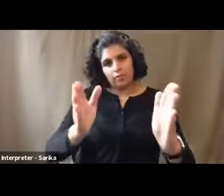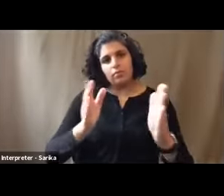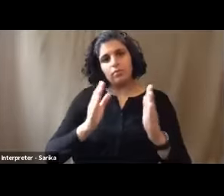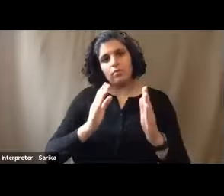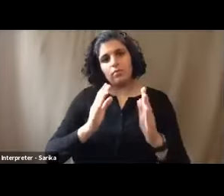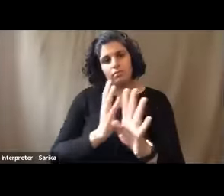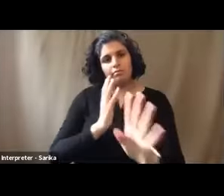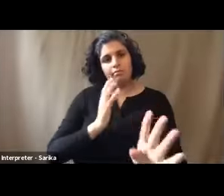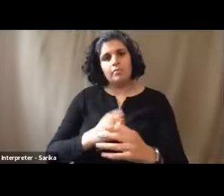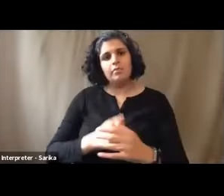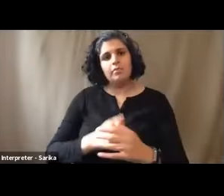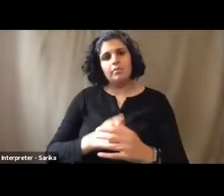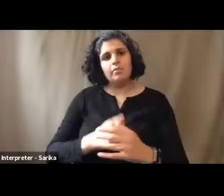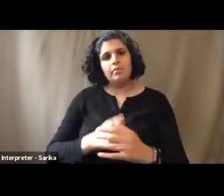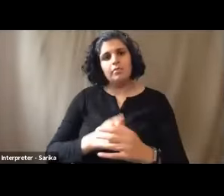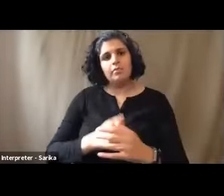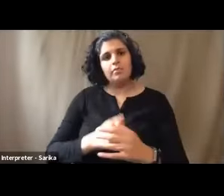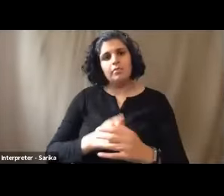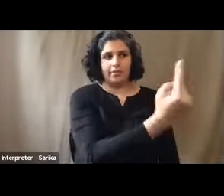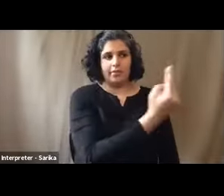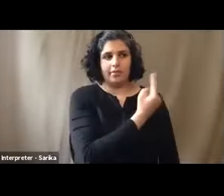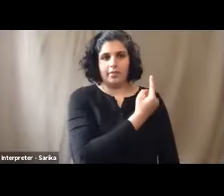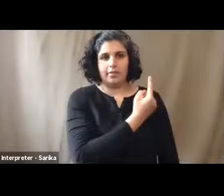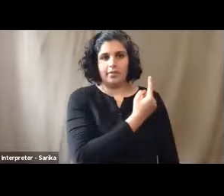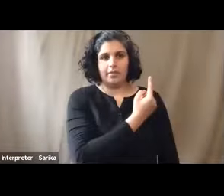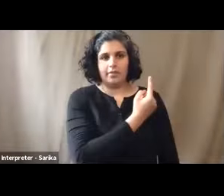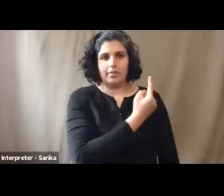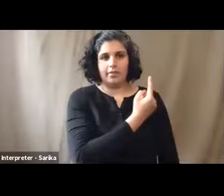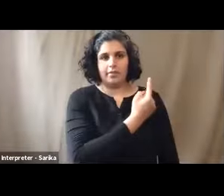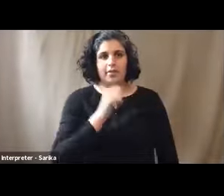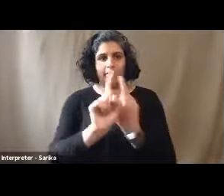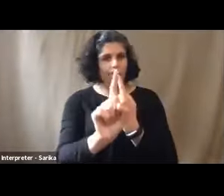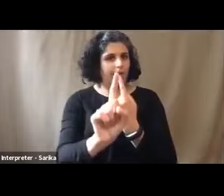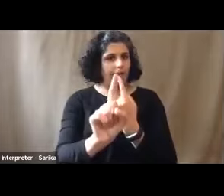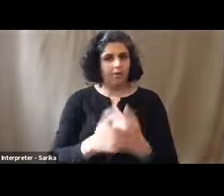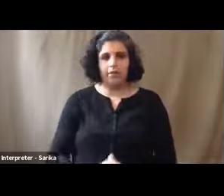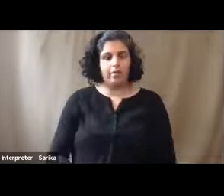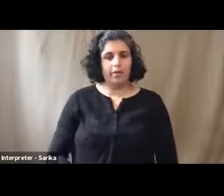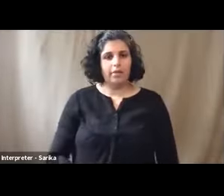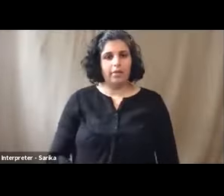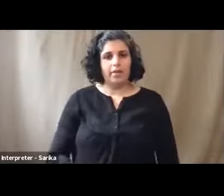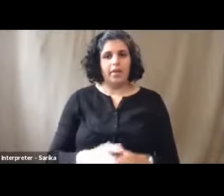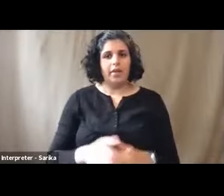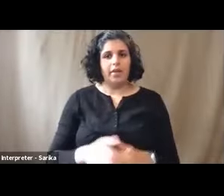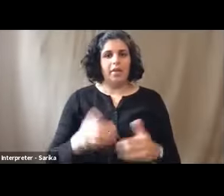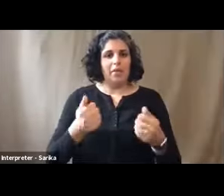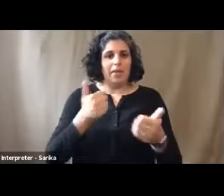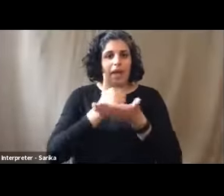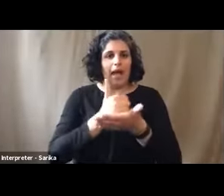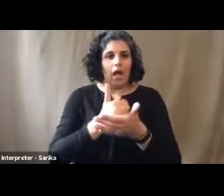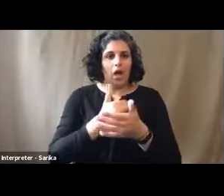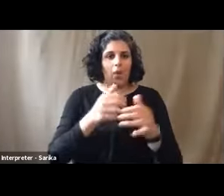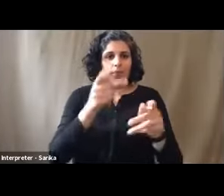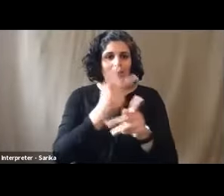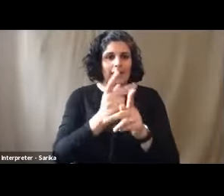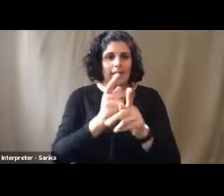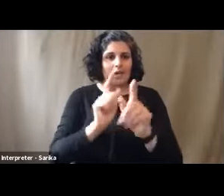So they can stay the 6 feet distance away from each other.